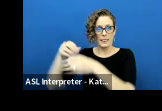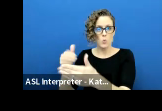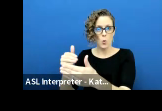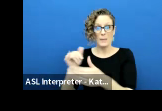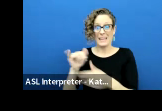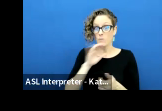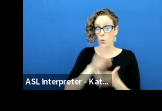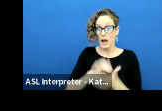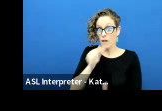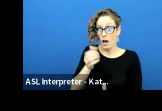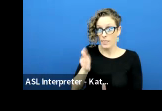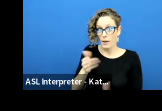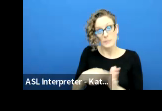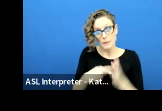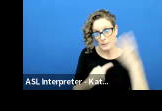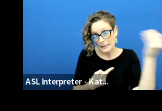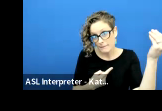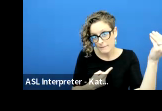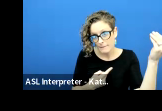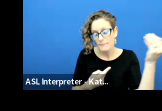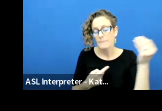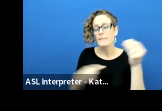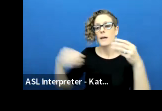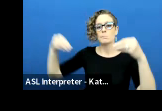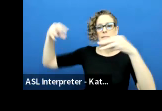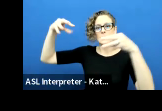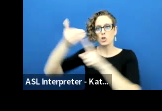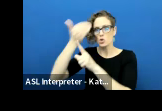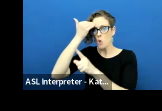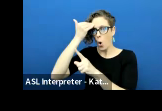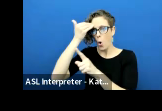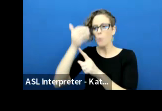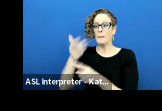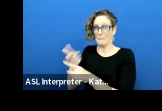doesn't go away from time to time it knows that he typically gets up between 7 and 7 15 and goes